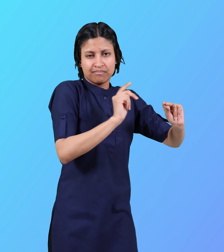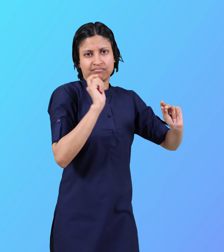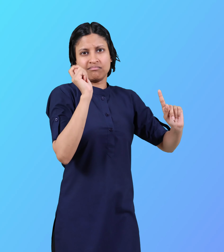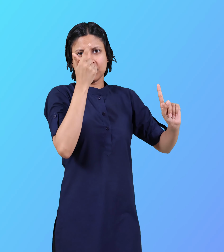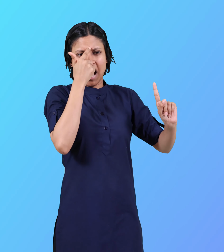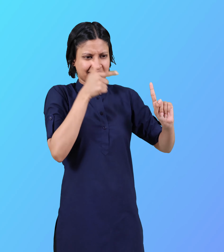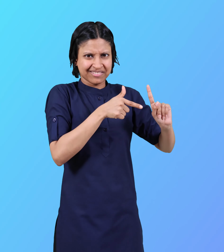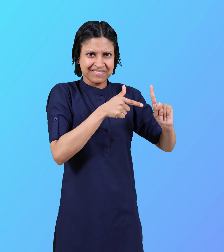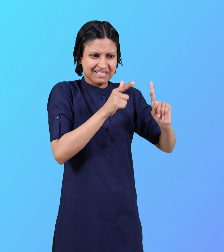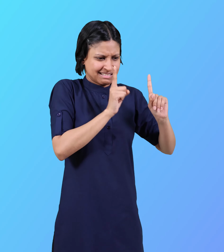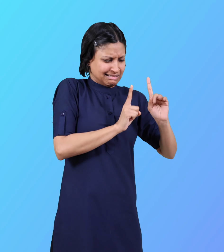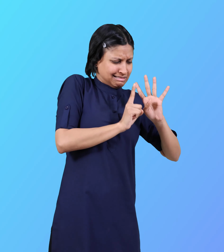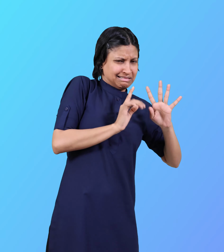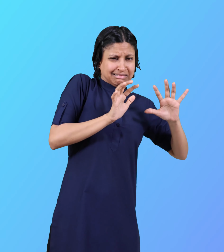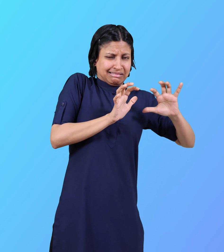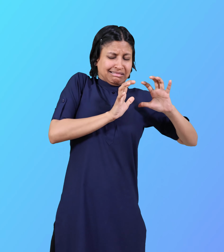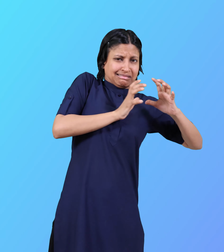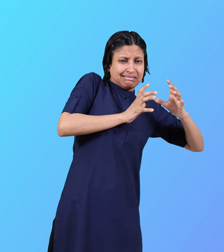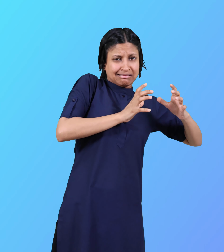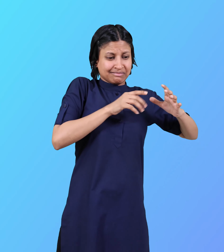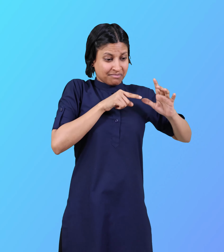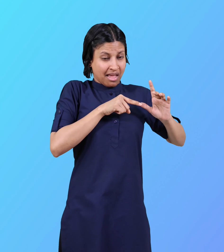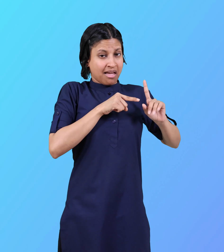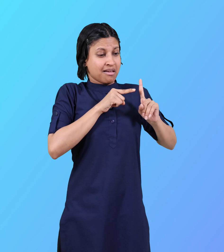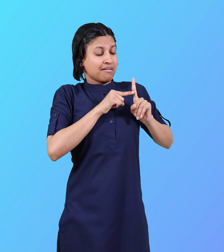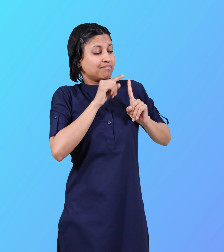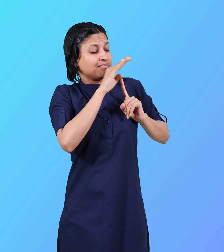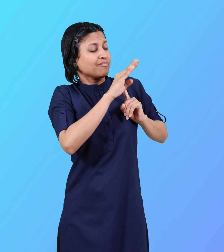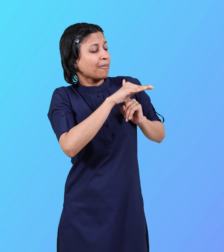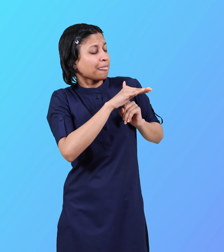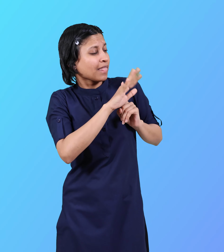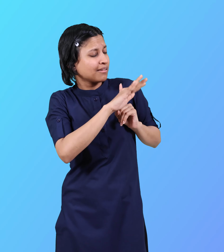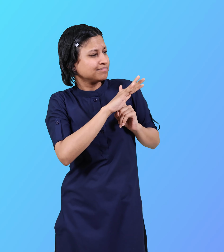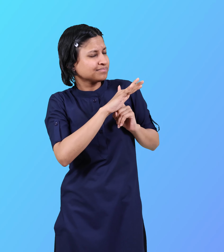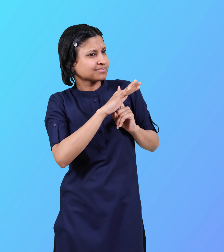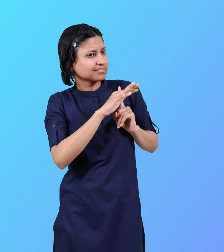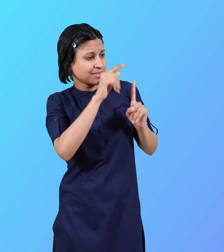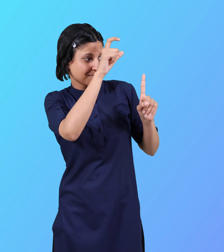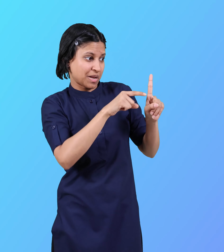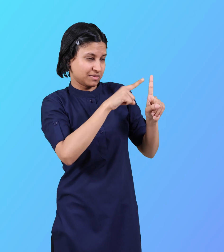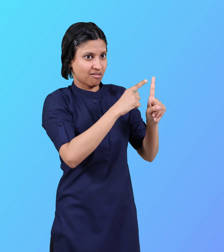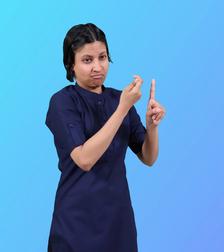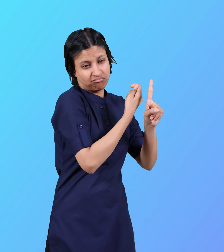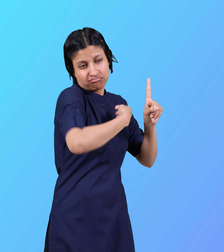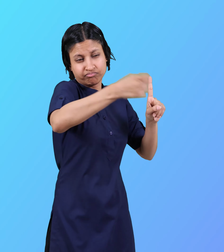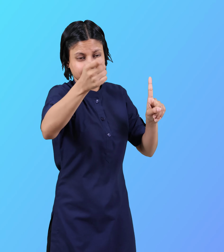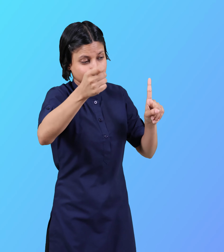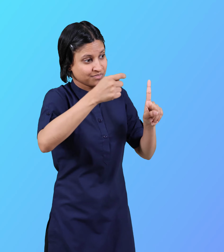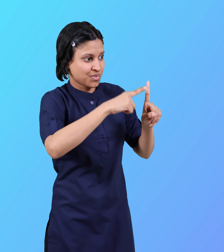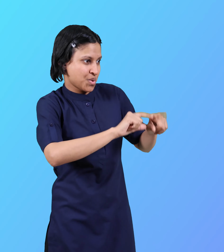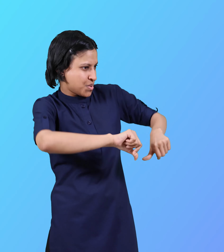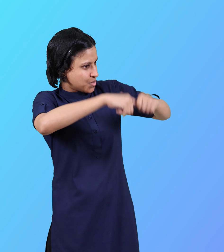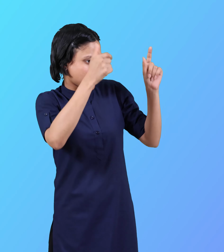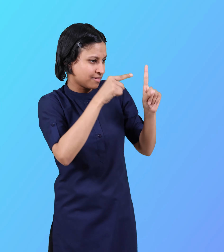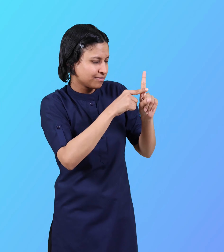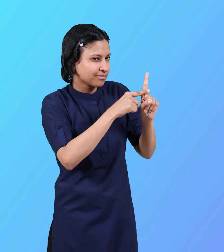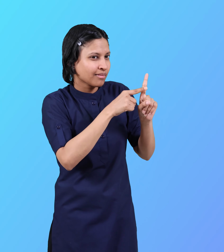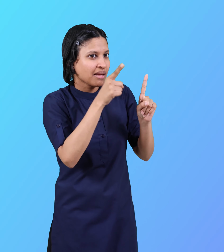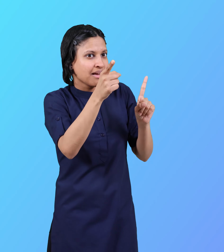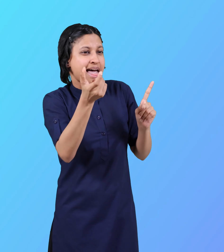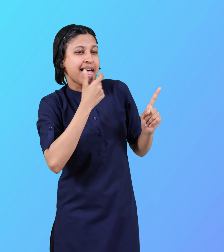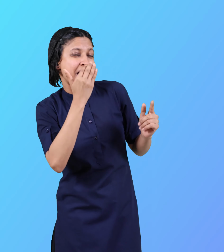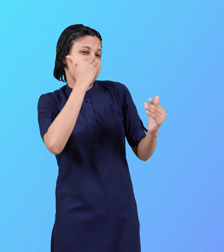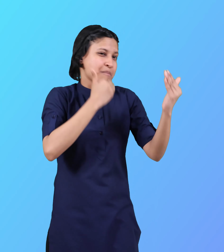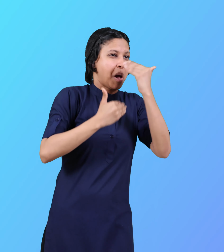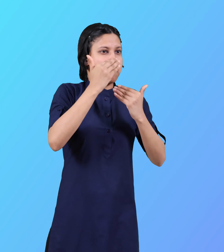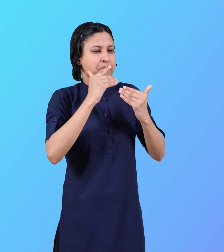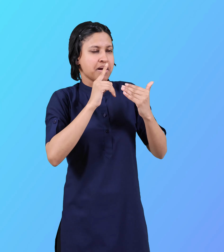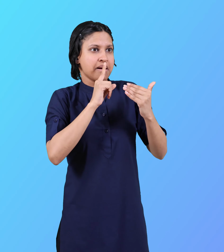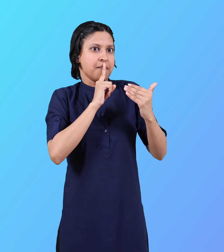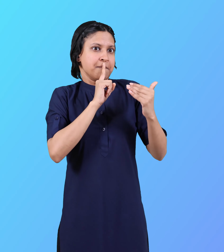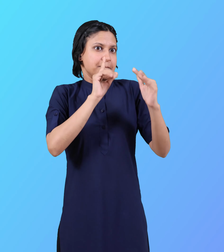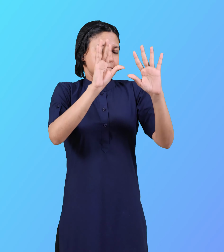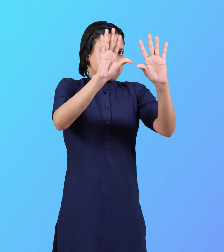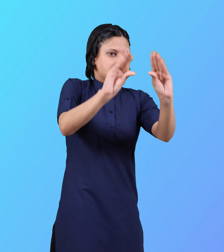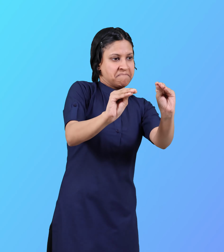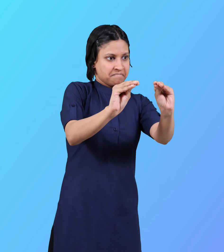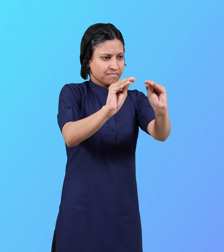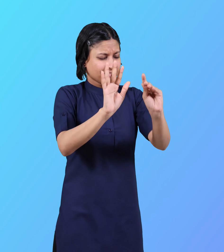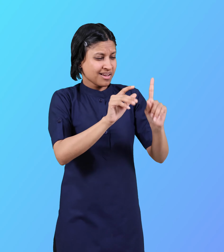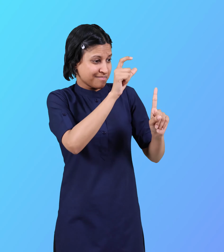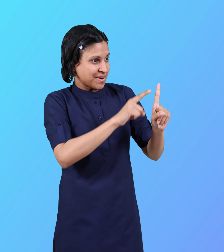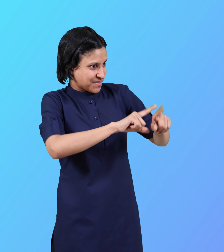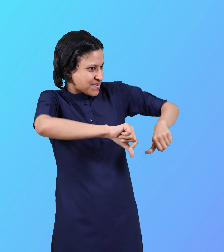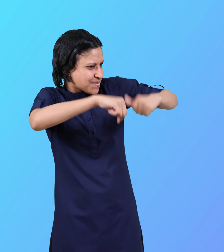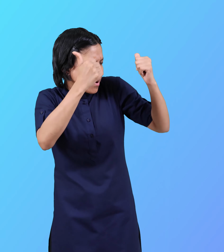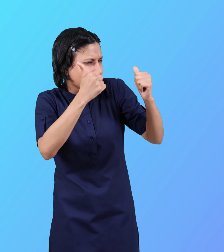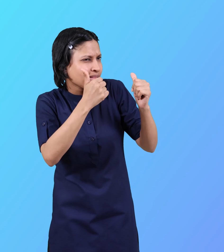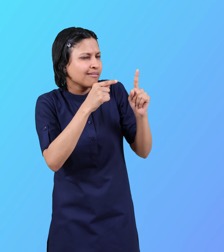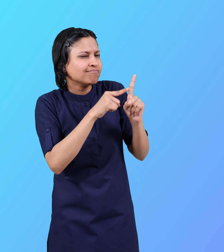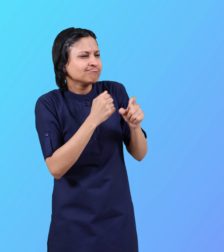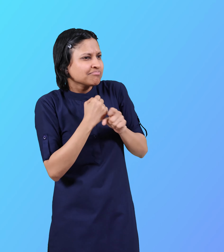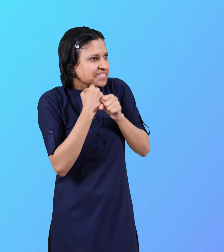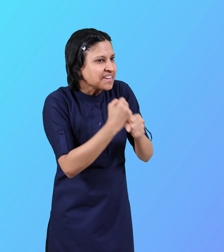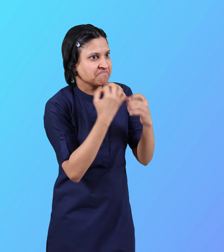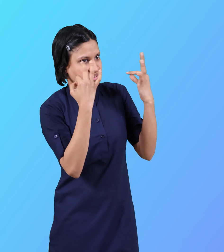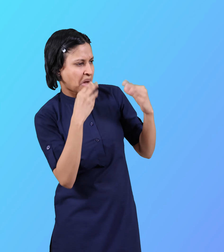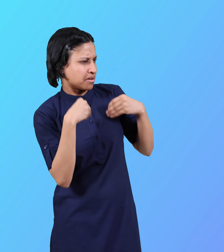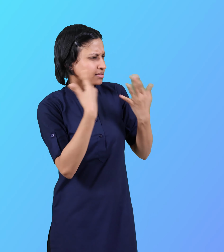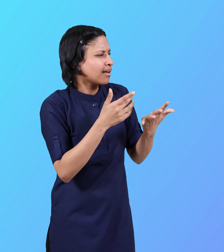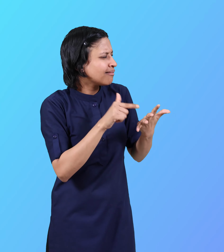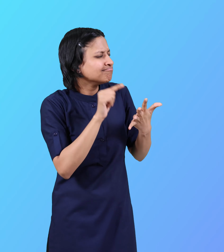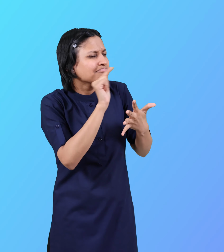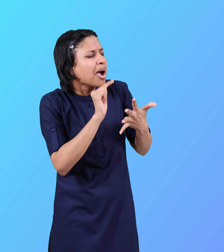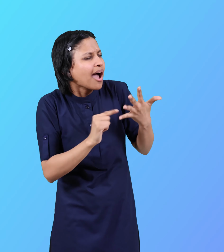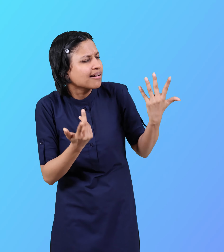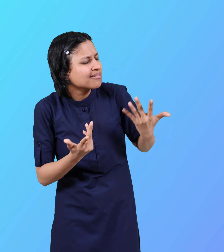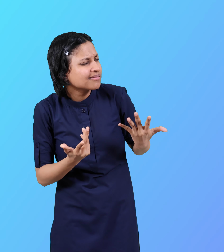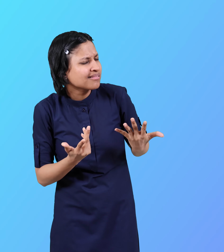David asked the men standing near him, “What did you say? What is the reward for killing this Philistine and taking away this shame from Israel?